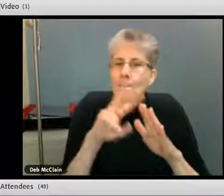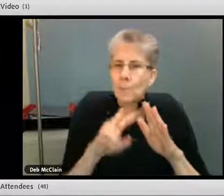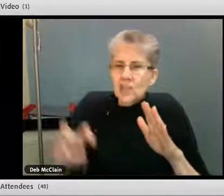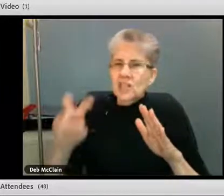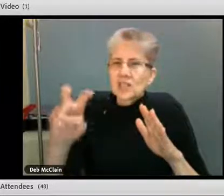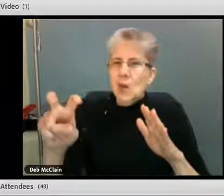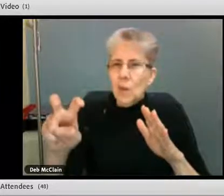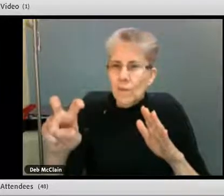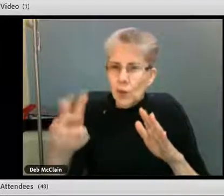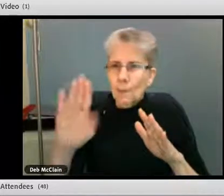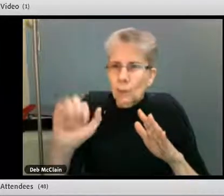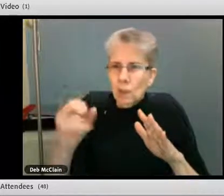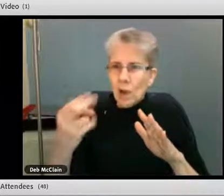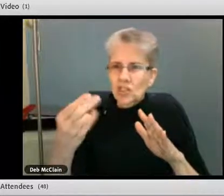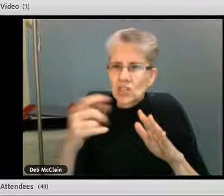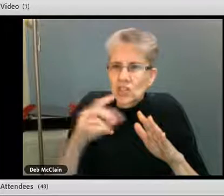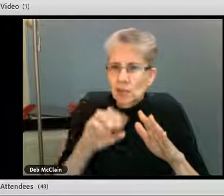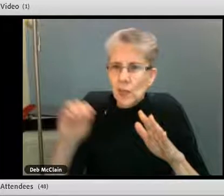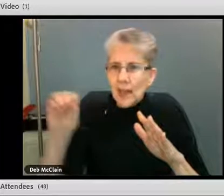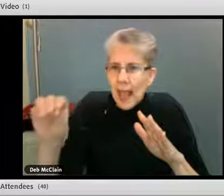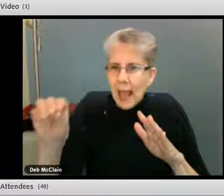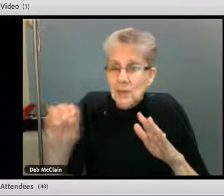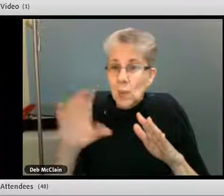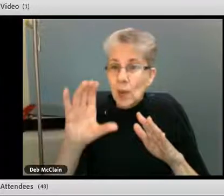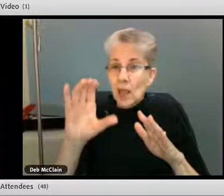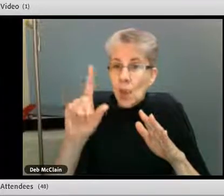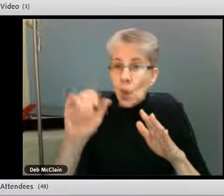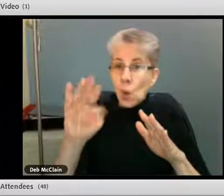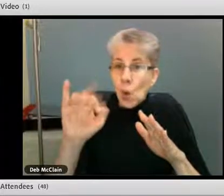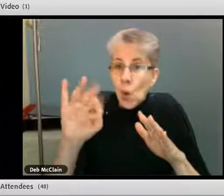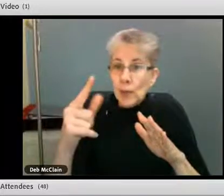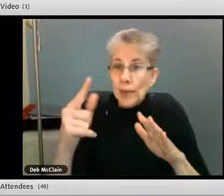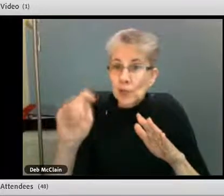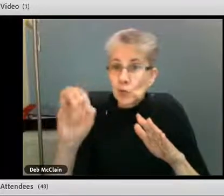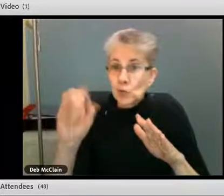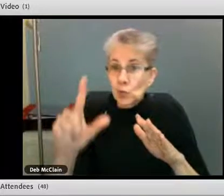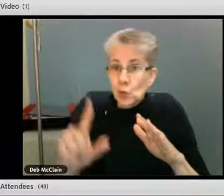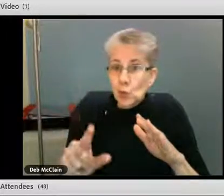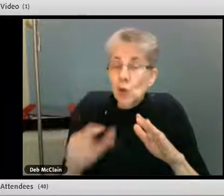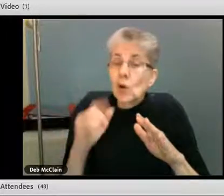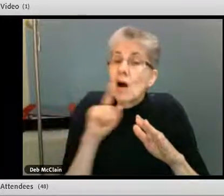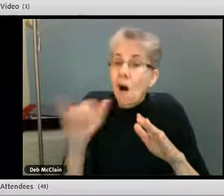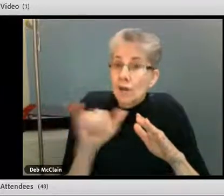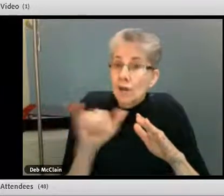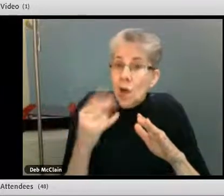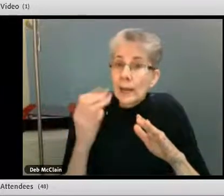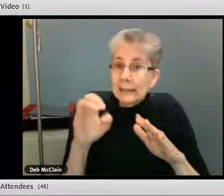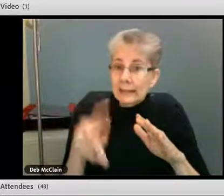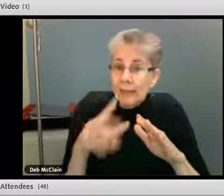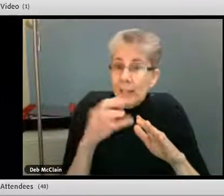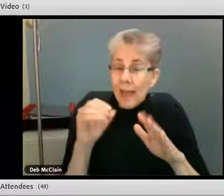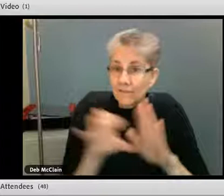The cloning tool is just in Gimp and in Photoshop. I don't think it's in Photo.